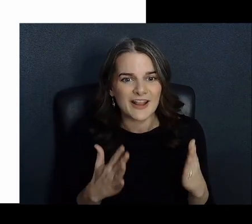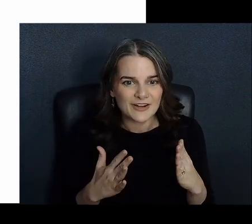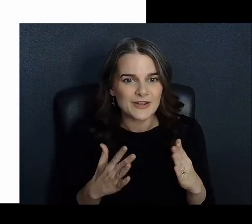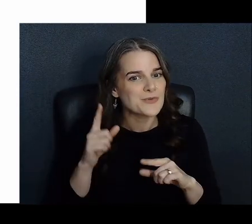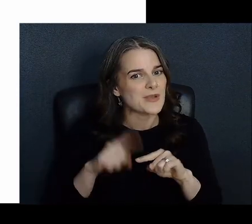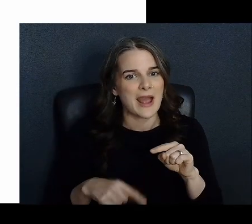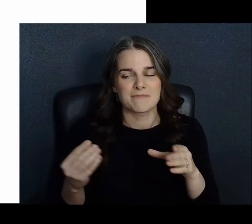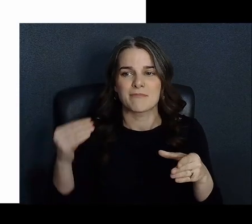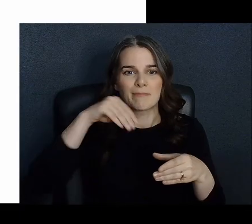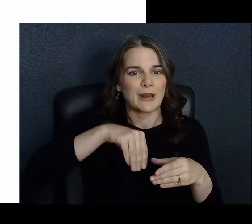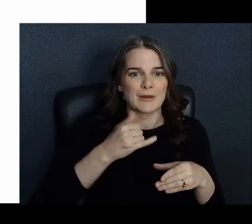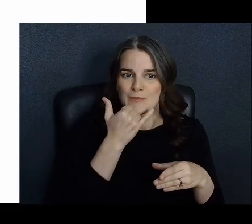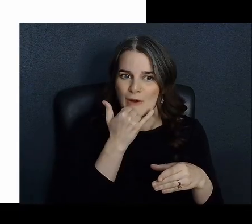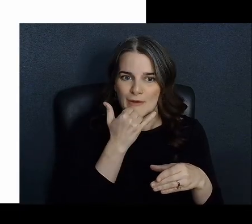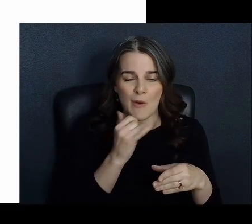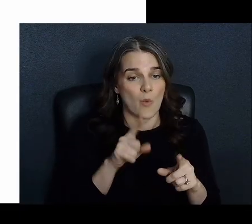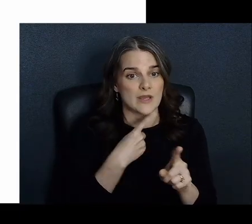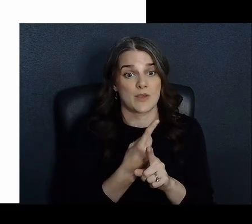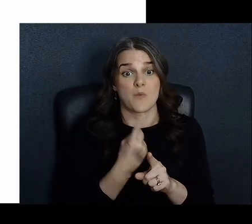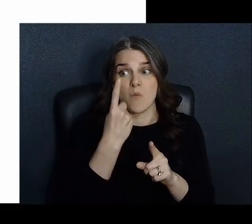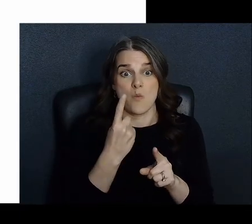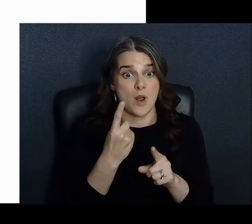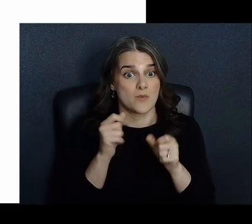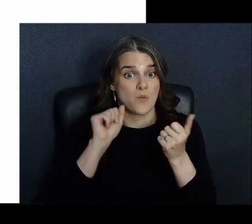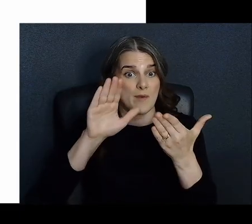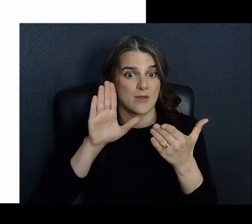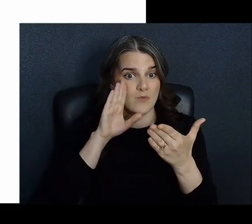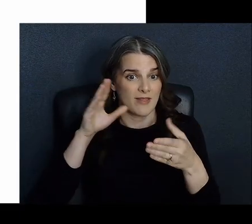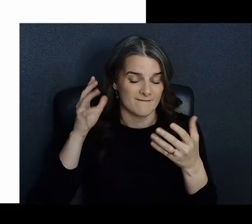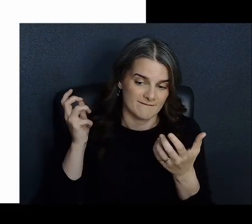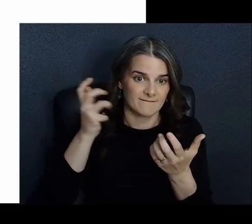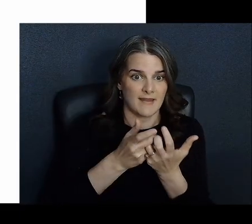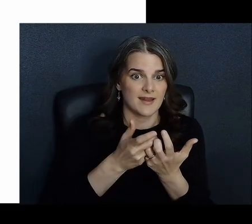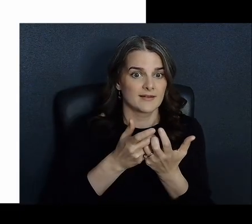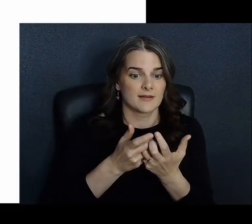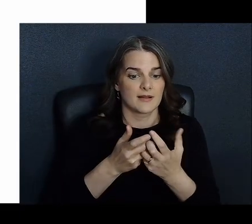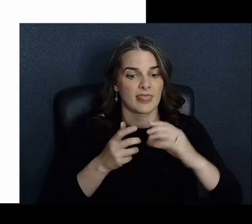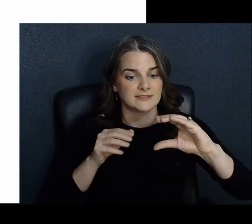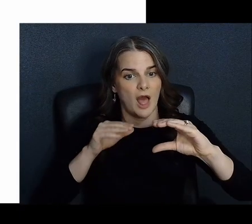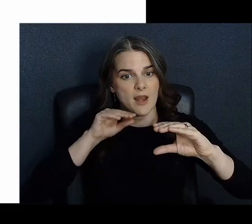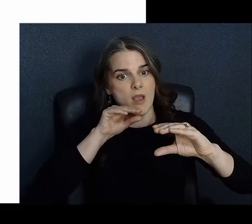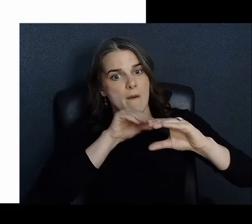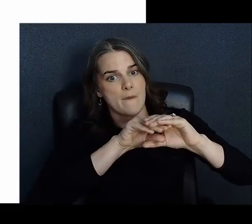There's only one way that will fit in, and you slide it in the slot on it. And also it has that little finger